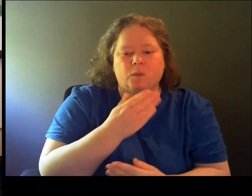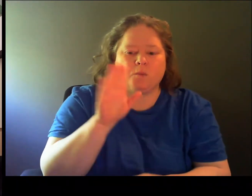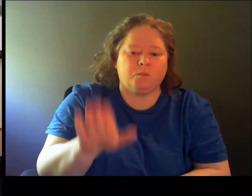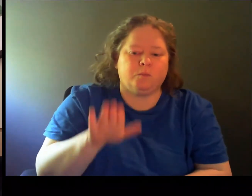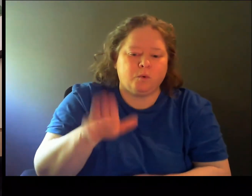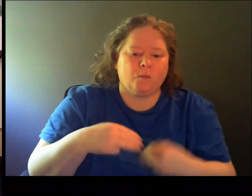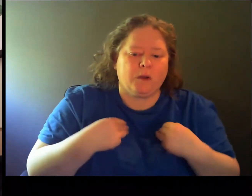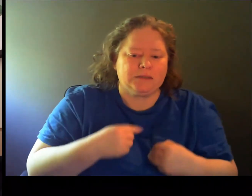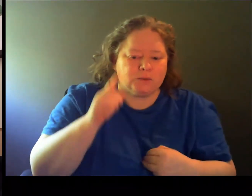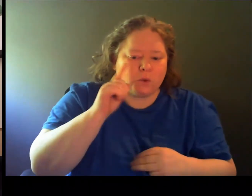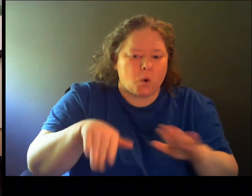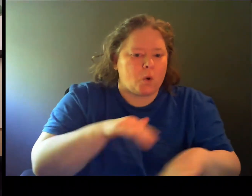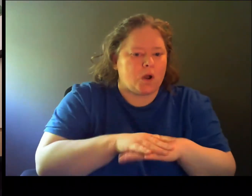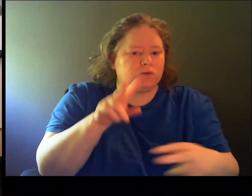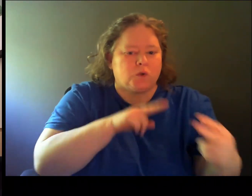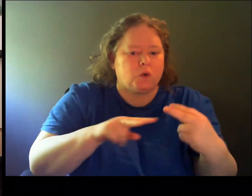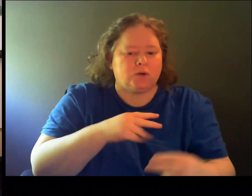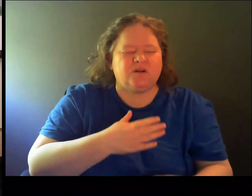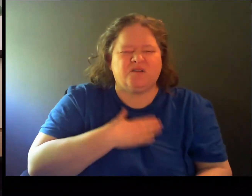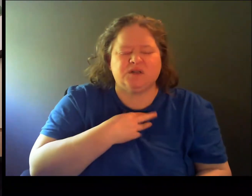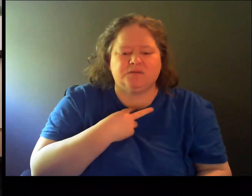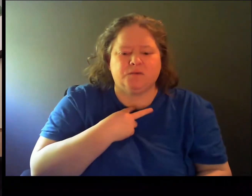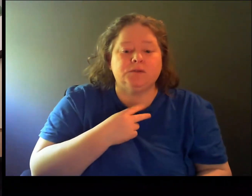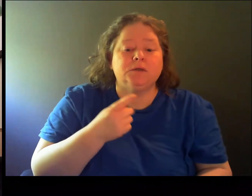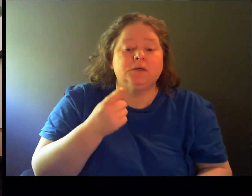God love him, the poor man didn't know where to look… [upset tone of voice]